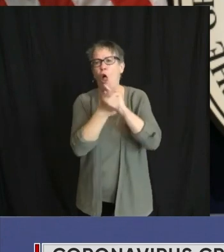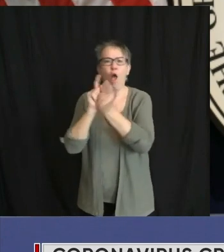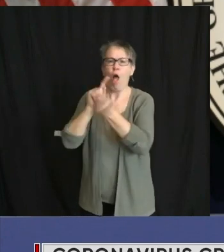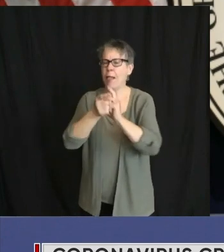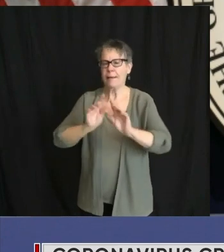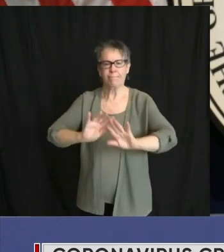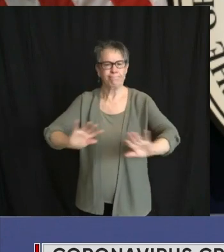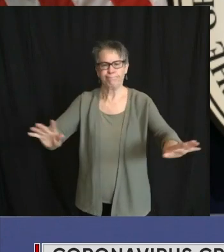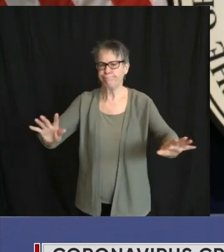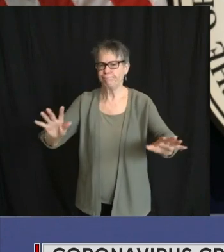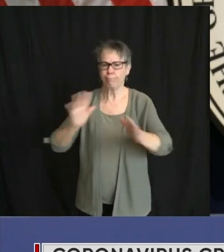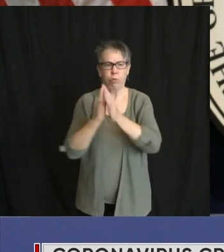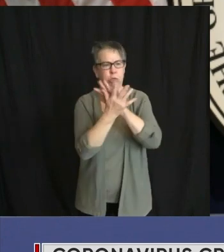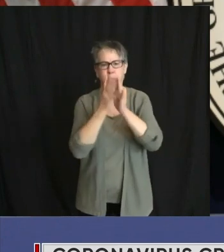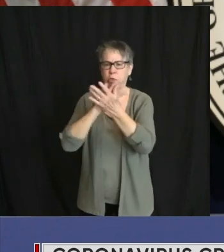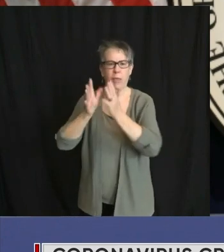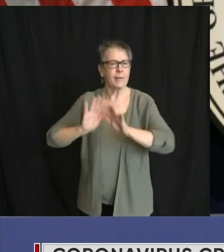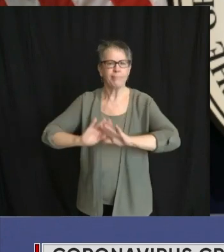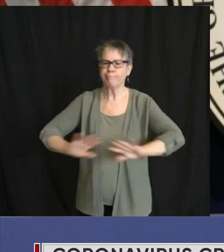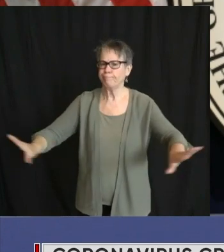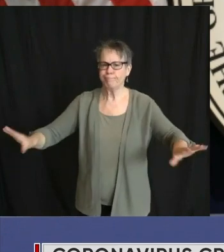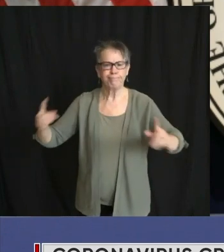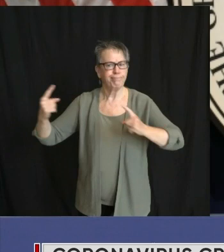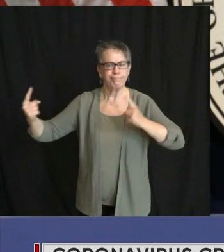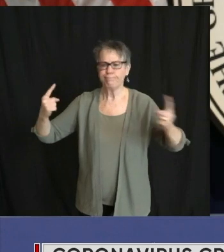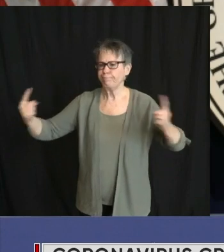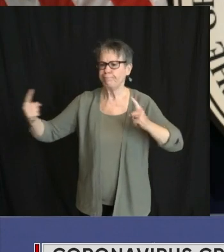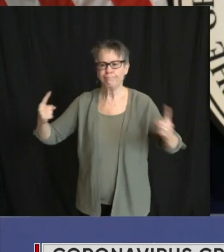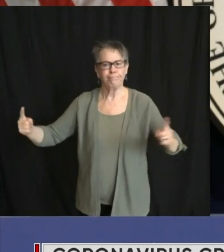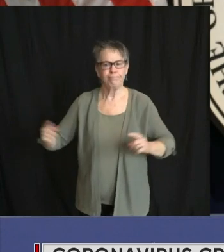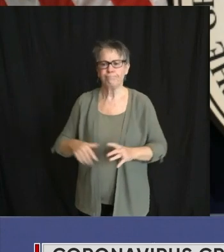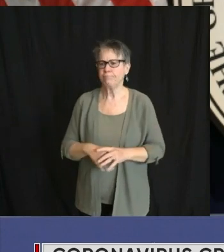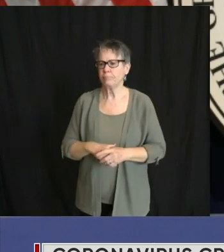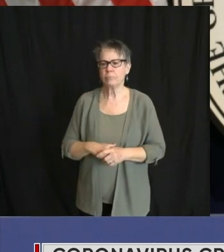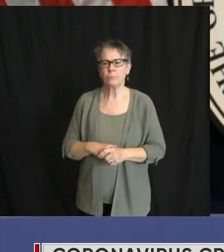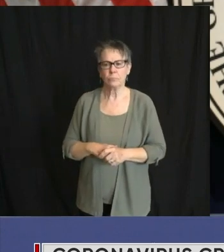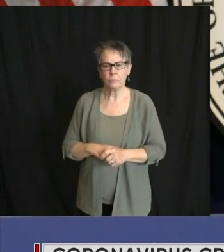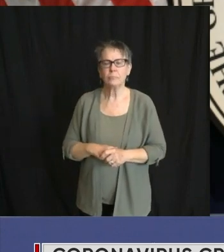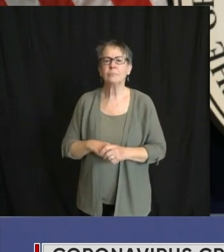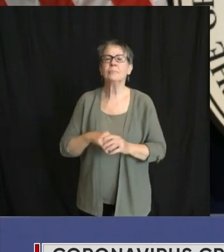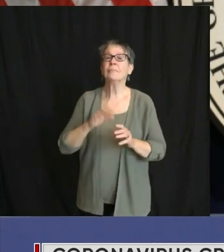TELLING YOU WE ARE STRONGLY RECOMMENDING TO WEAR FACE